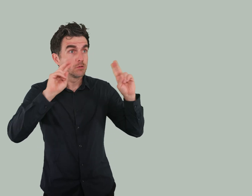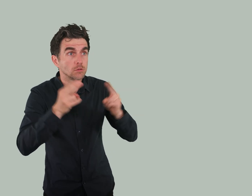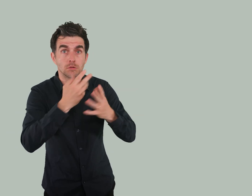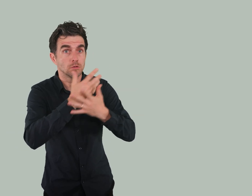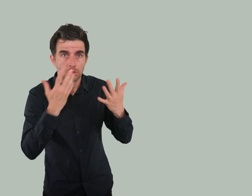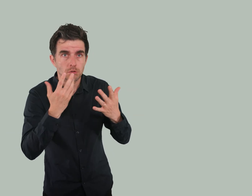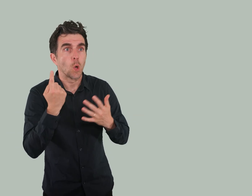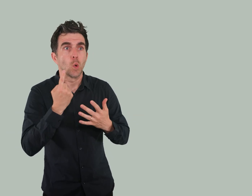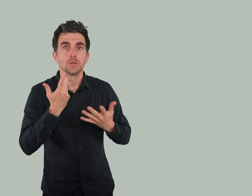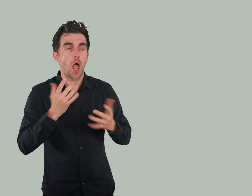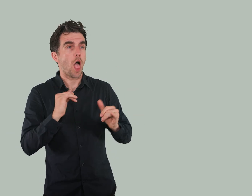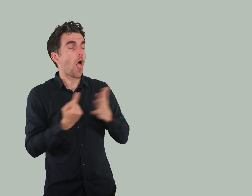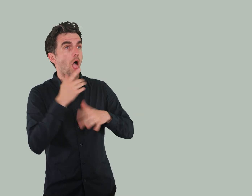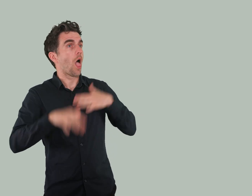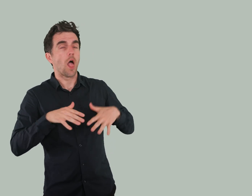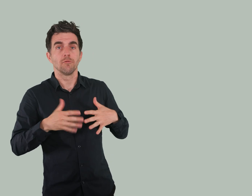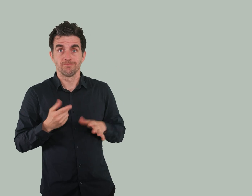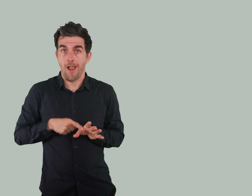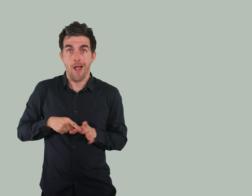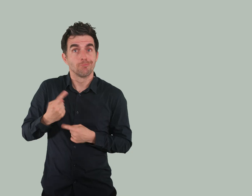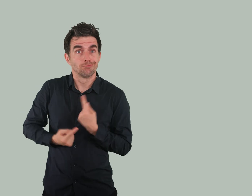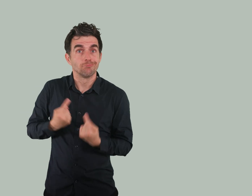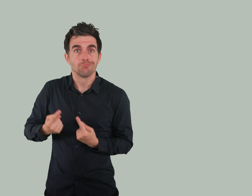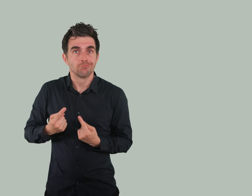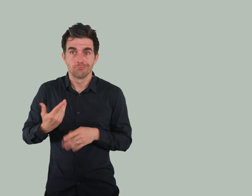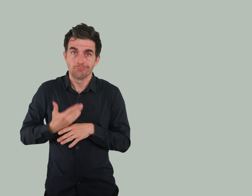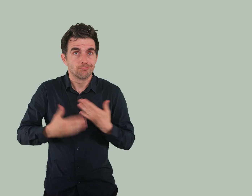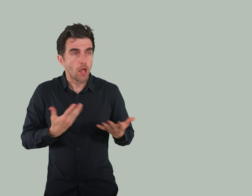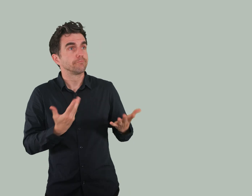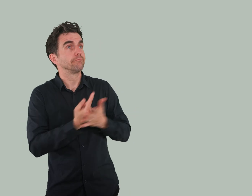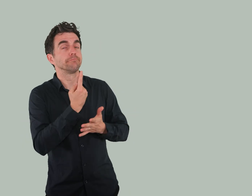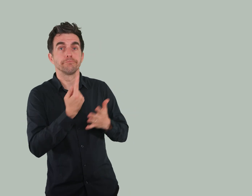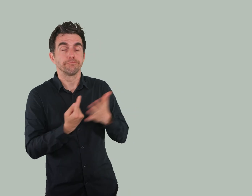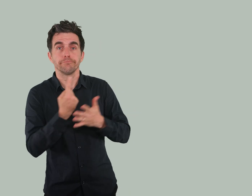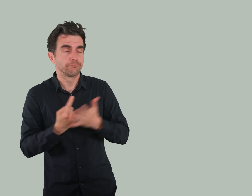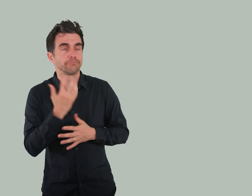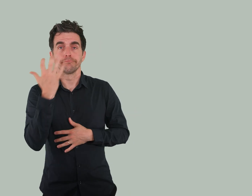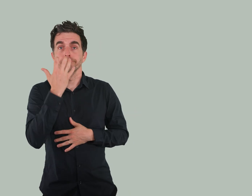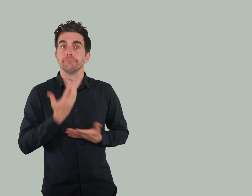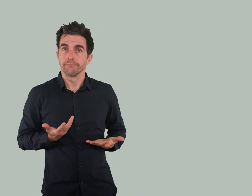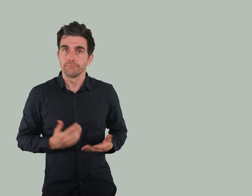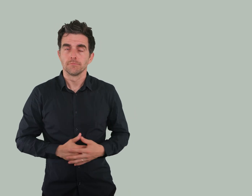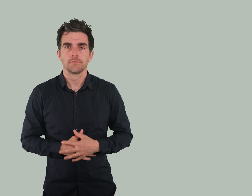young workers feel the effects first and most sharply.